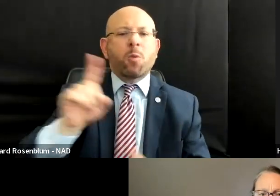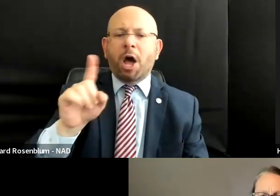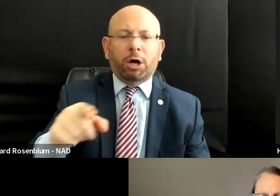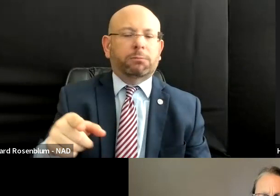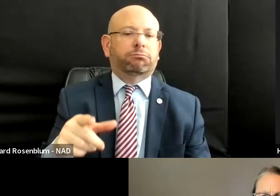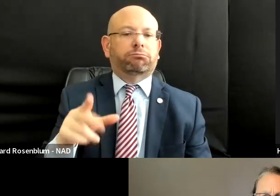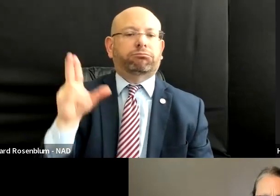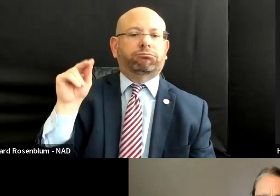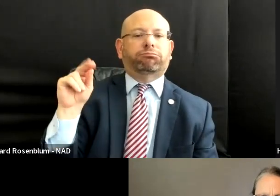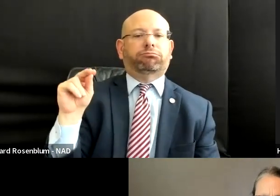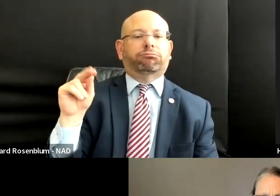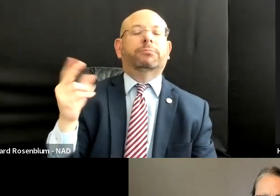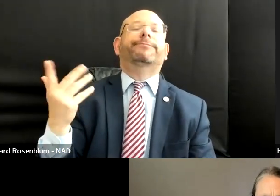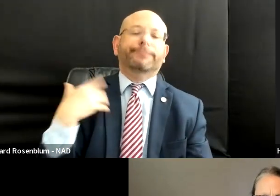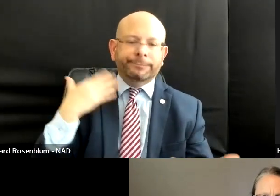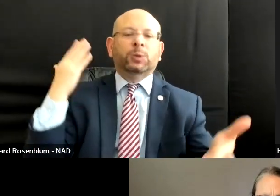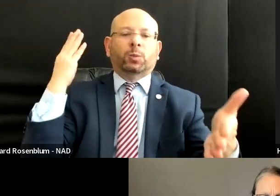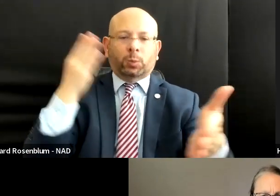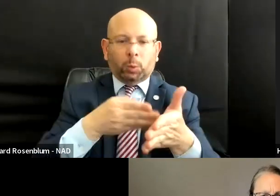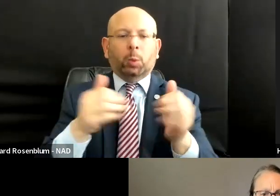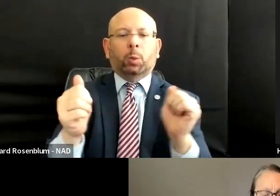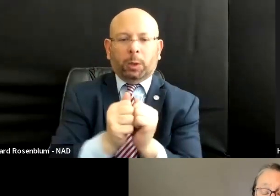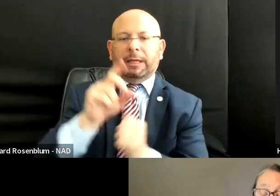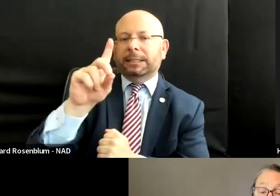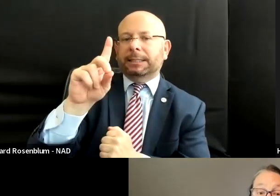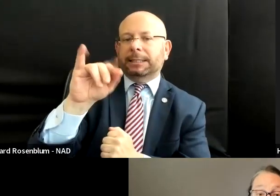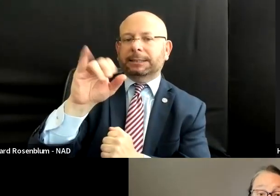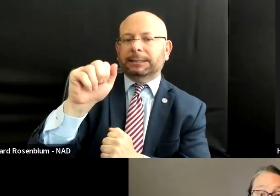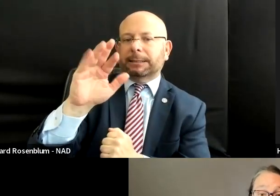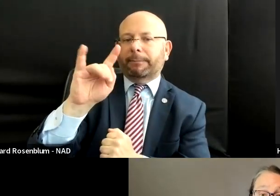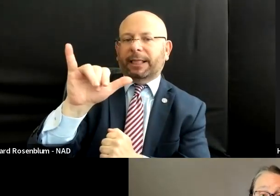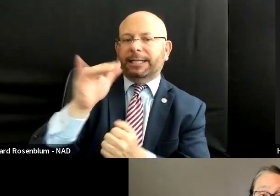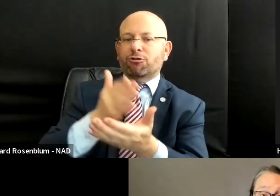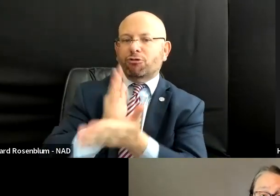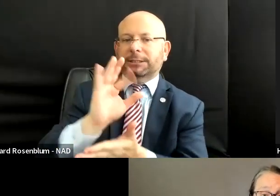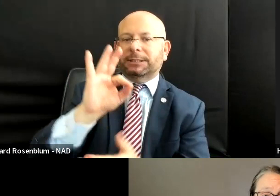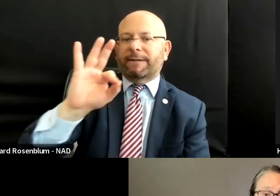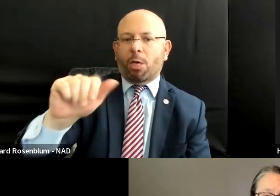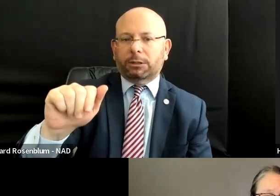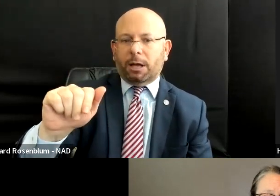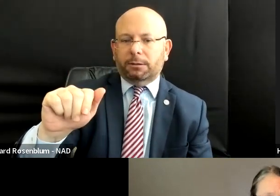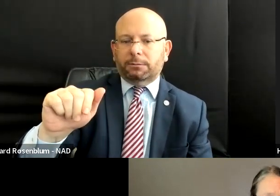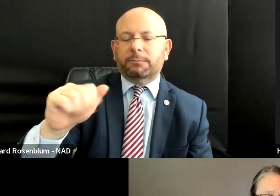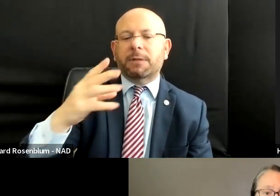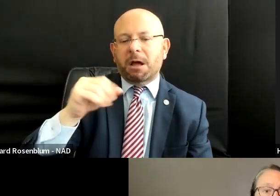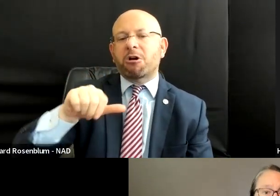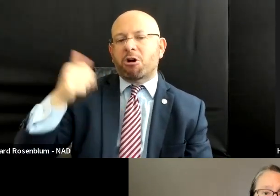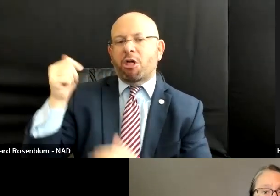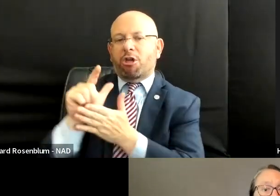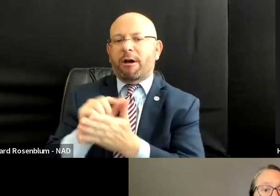Lauderdale, when Governor Desantis traveled to other